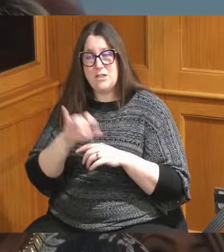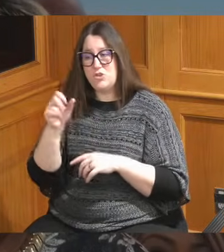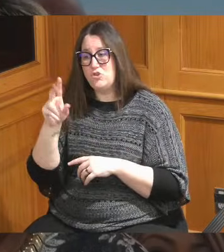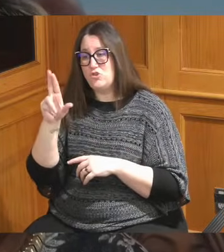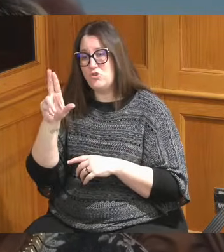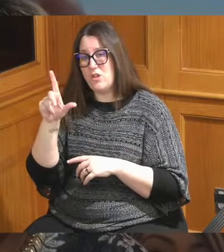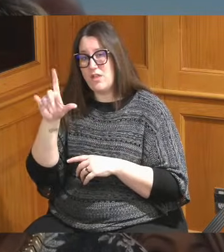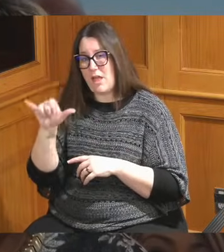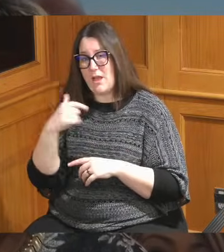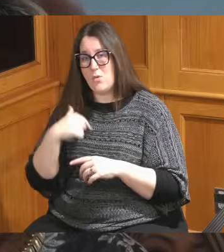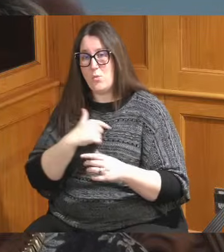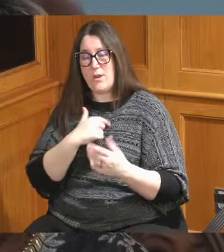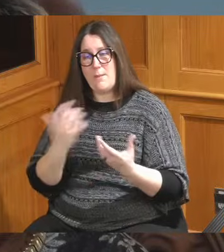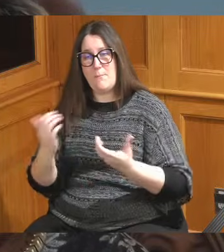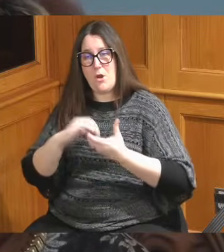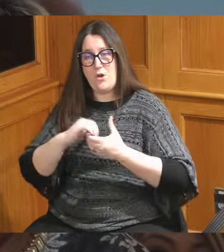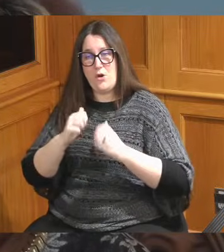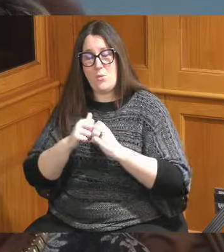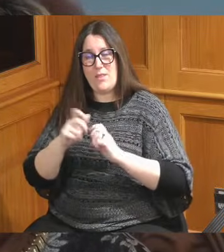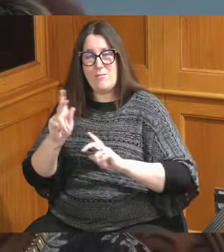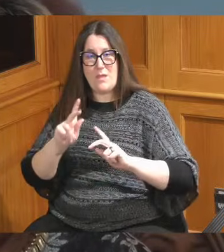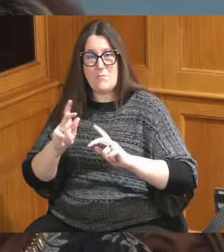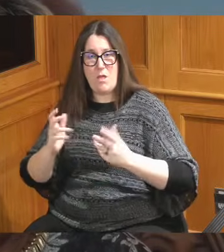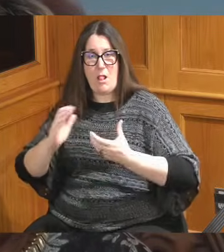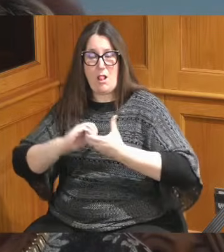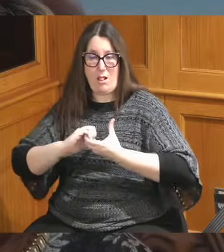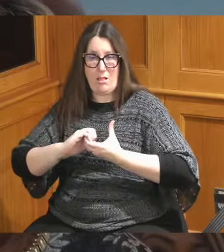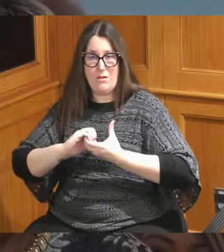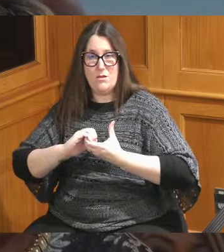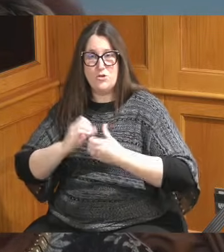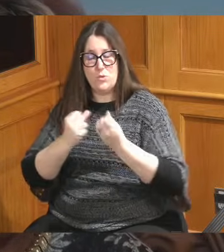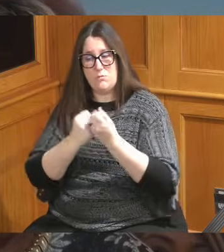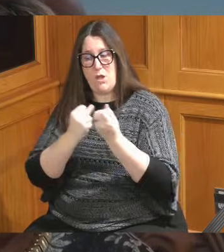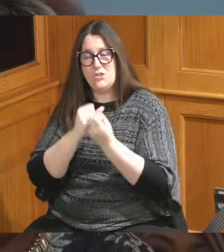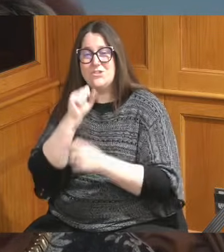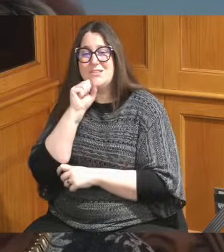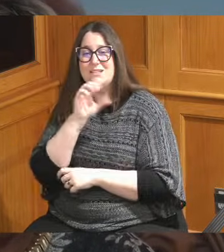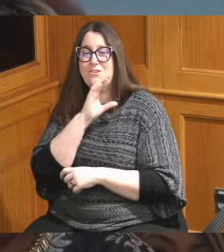partner with the people working collaboratively to sponsor the senior healthy living lunch and learn